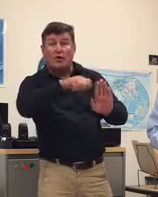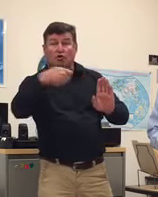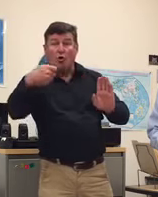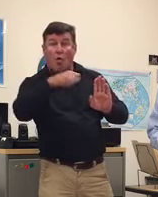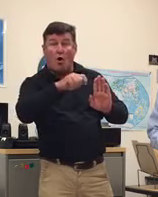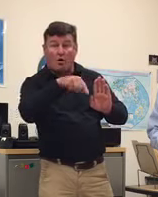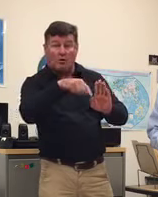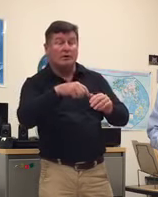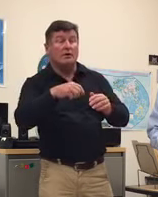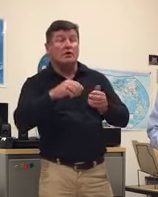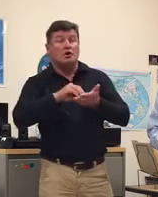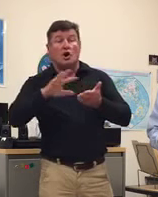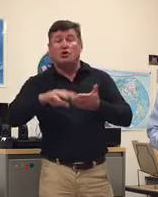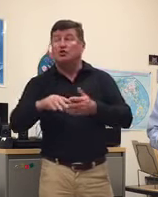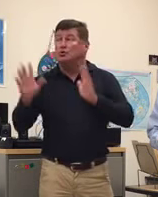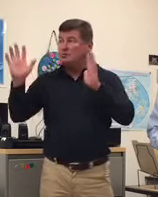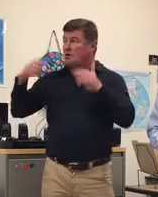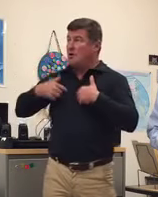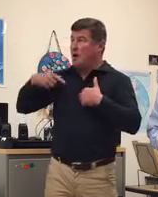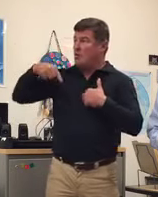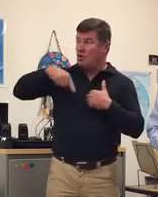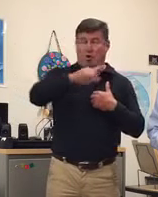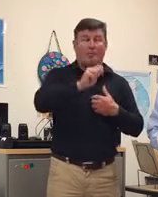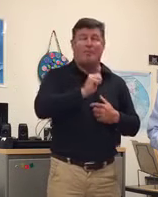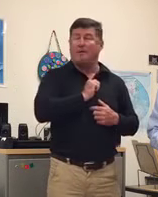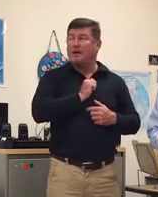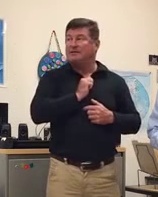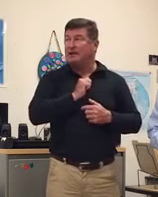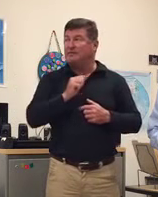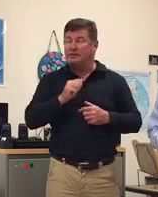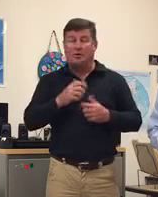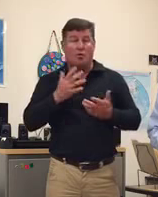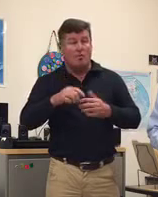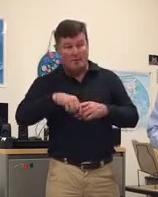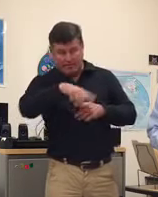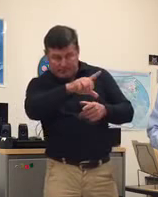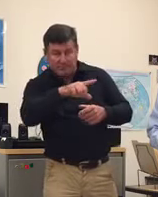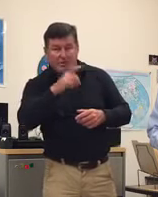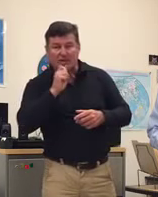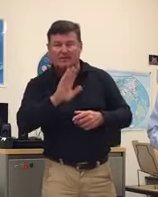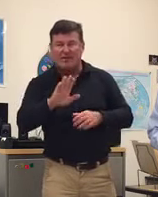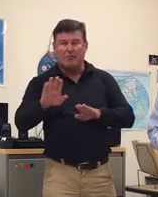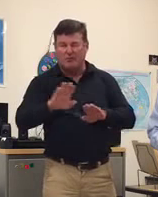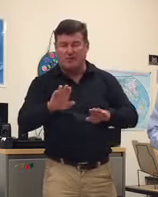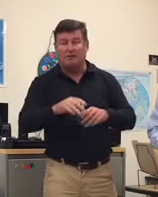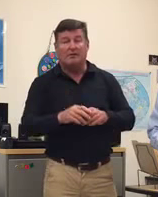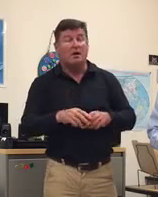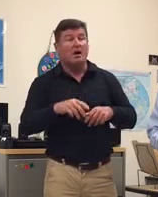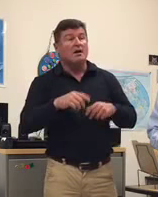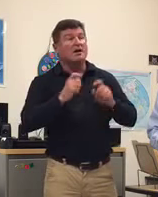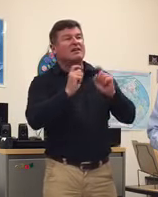connected by a doorway where a student goes to be by him or herself because of behavior,